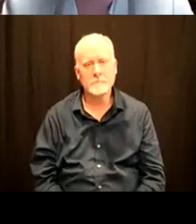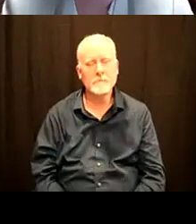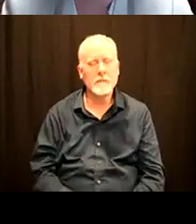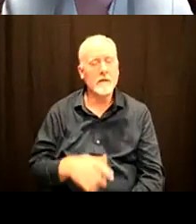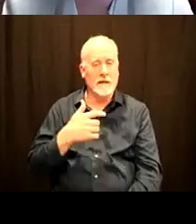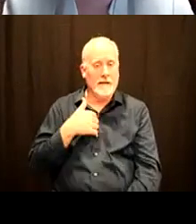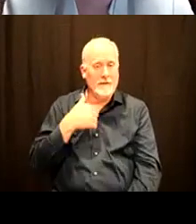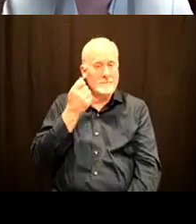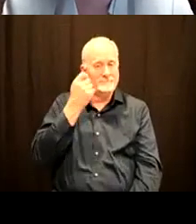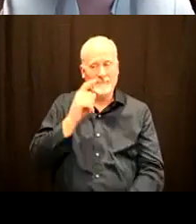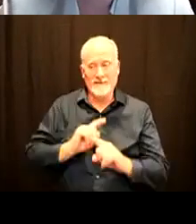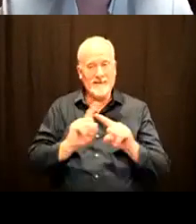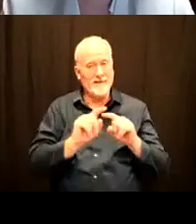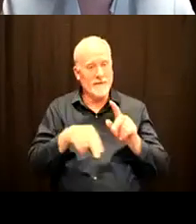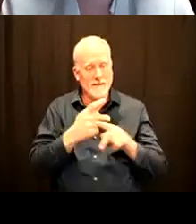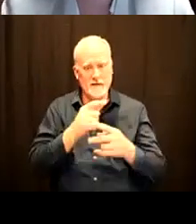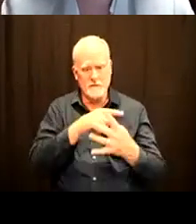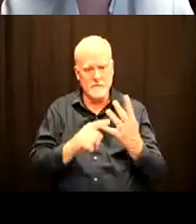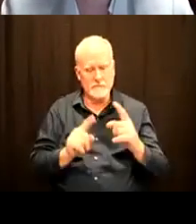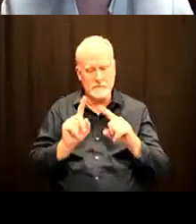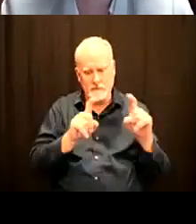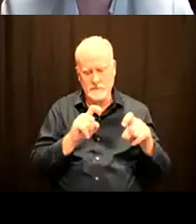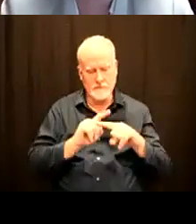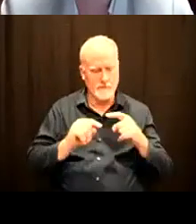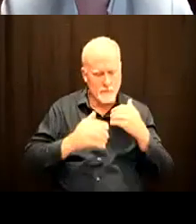the various types of testing and all of these different processes and locations that i just